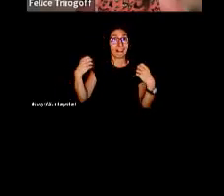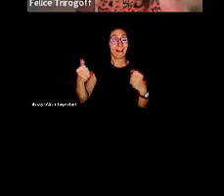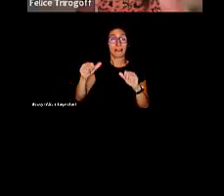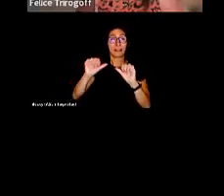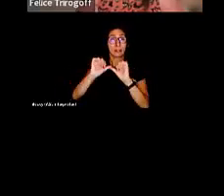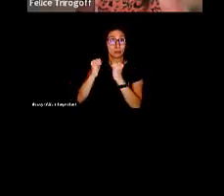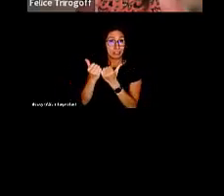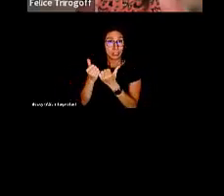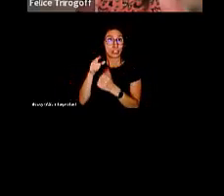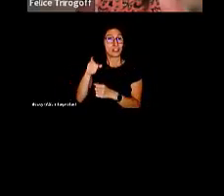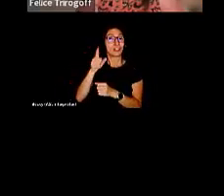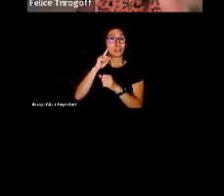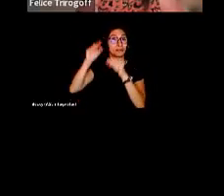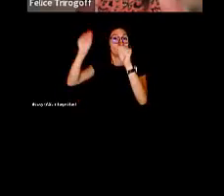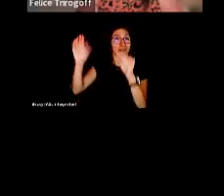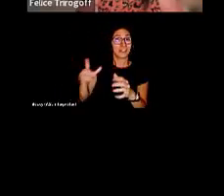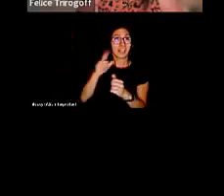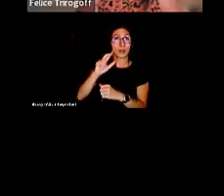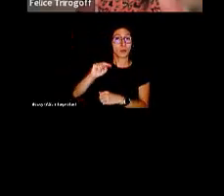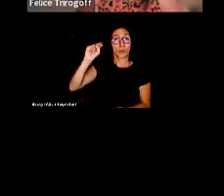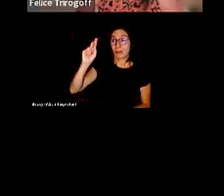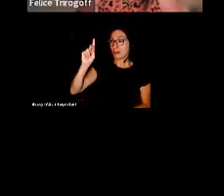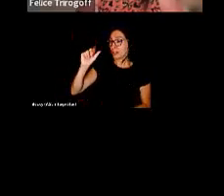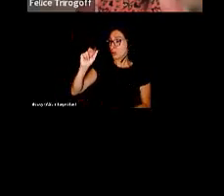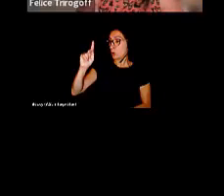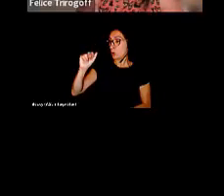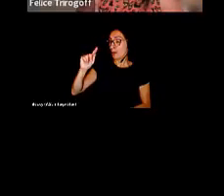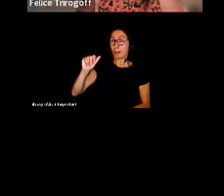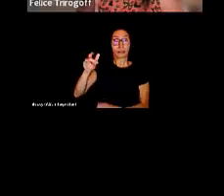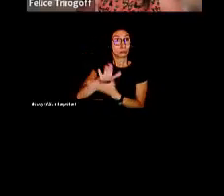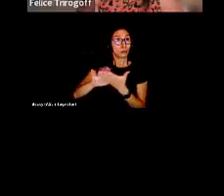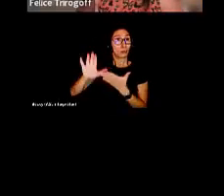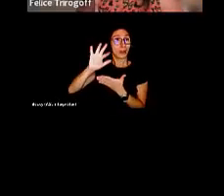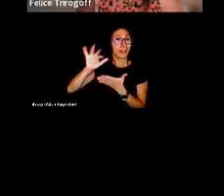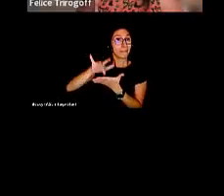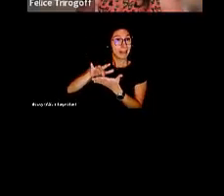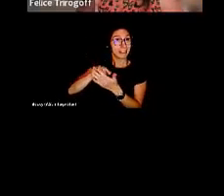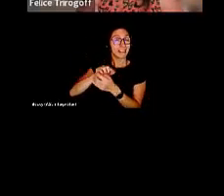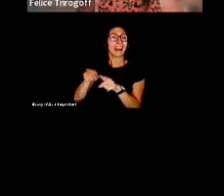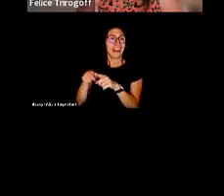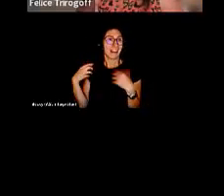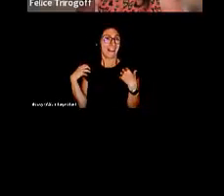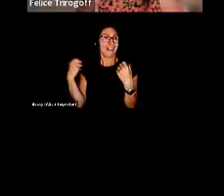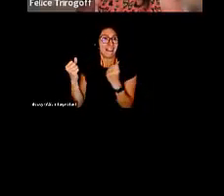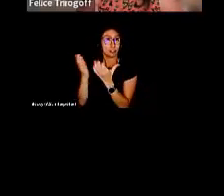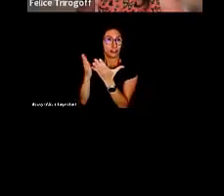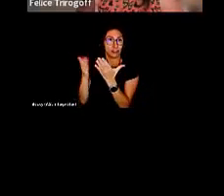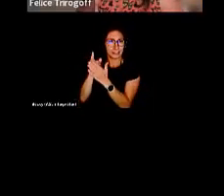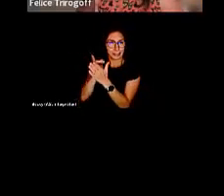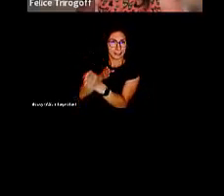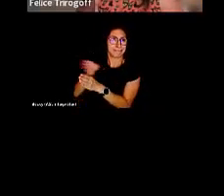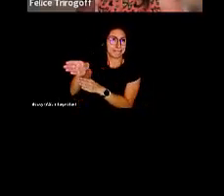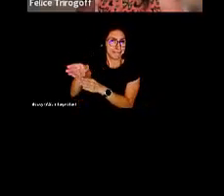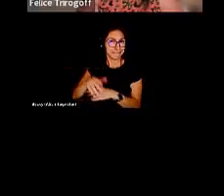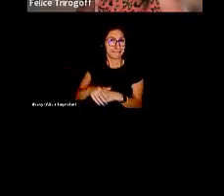of North Dakota School of Medicine and Health Services. Dr. Schroeder, are you ready to begin? Great.